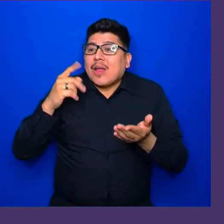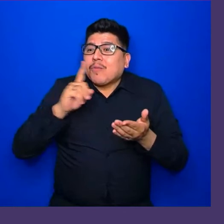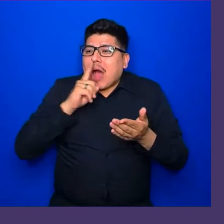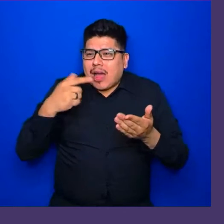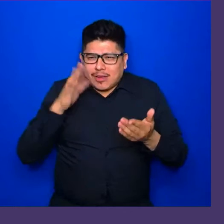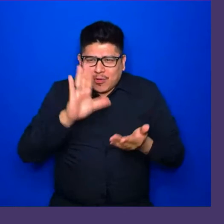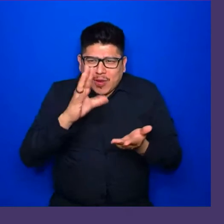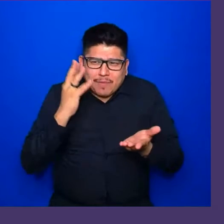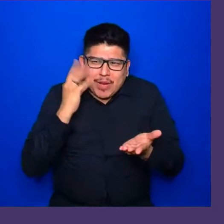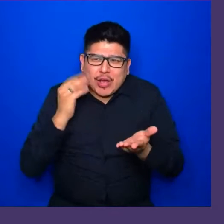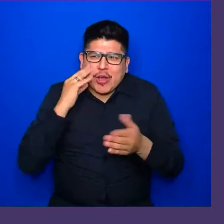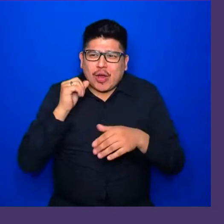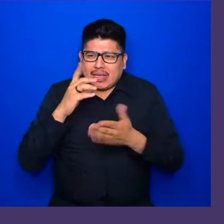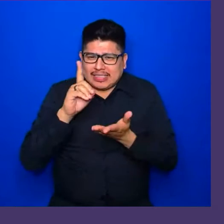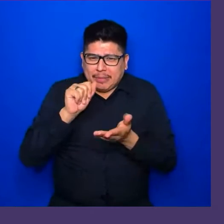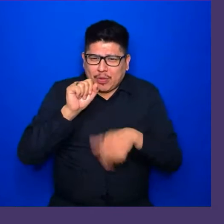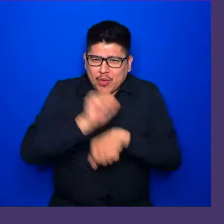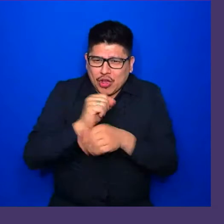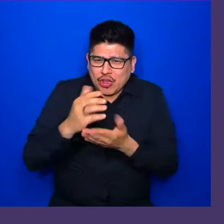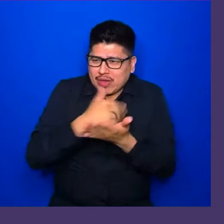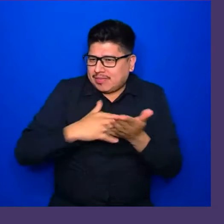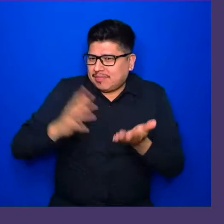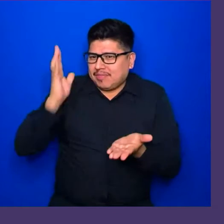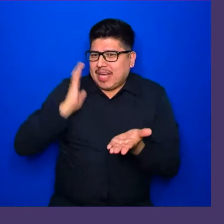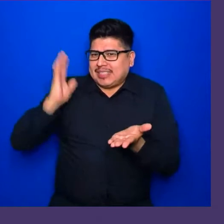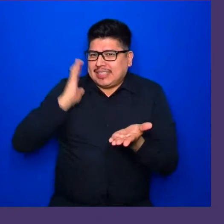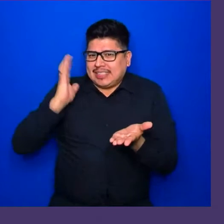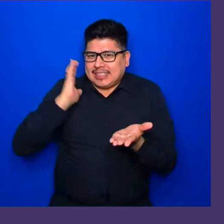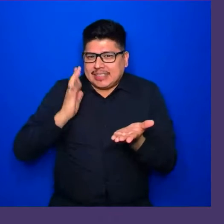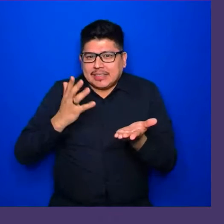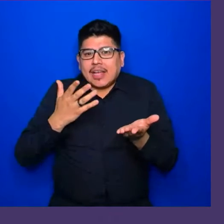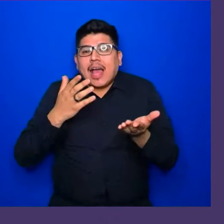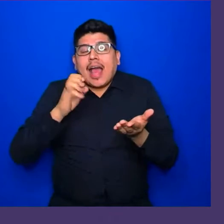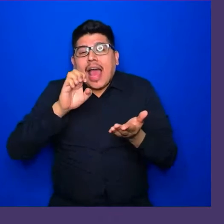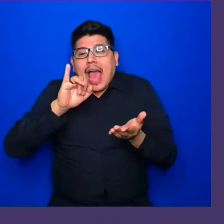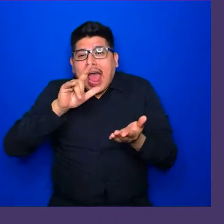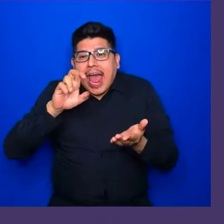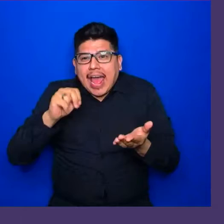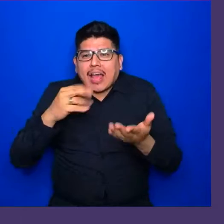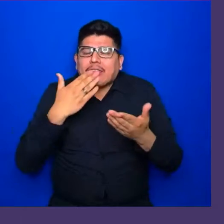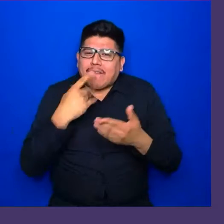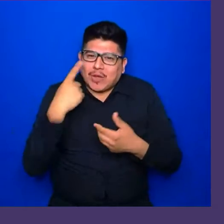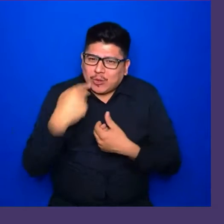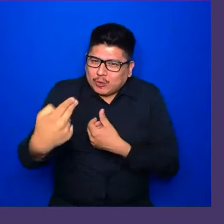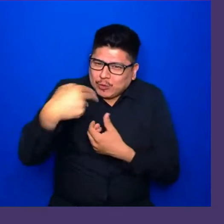Tanya, Ilene, thank you for joining us. Ilene Arenberg: Thanks. Tanya Harris: You're welcome. Thank you. Jenny Lay-Flurrie: Thank you, Ilene for flying up here.